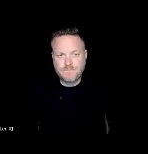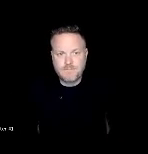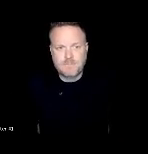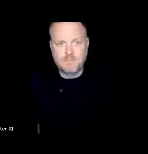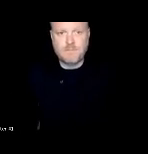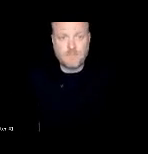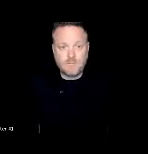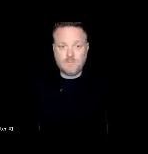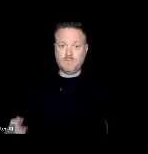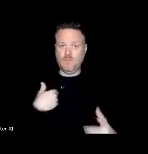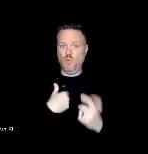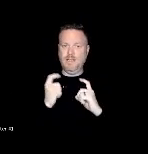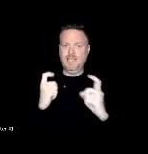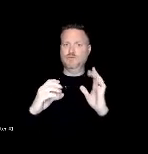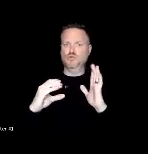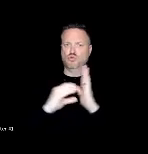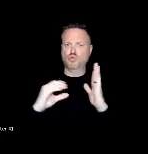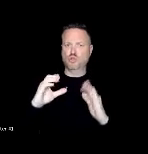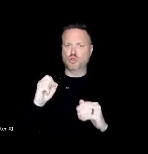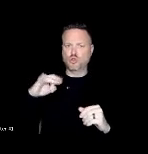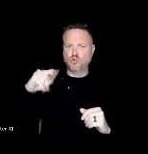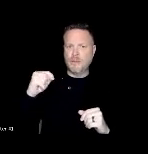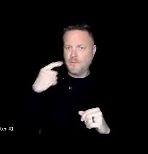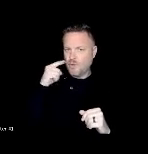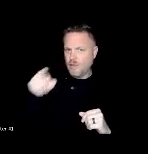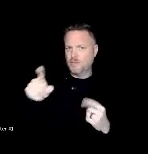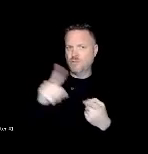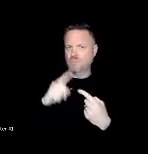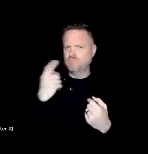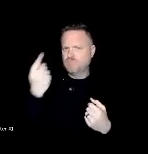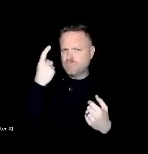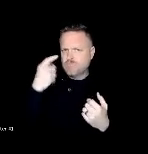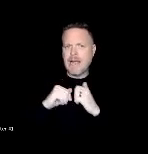give them scripts so they feel confident and understand how to approach their teachers.